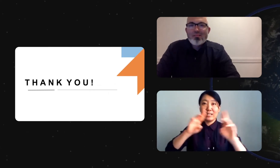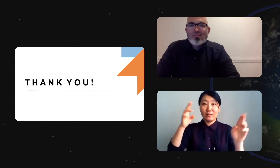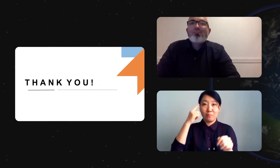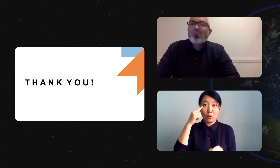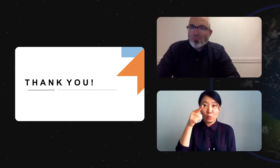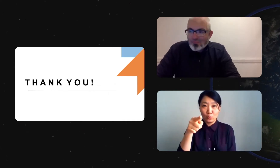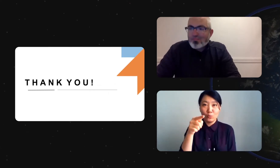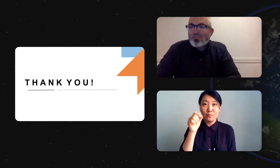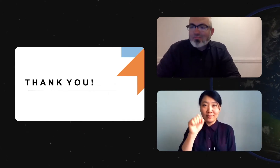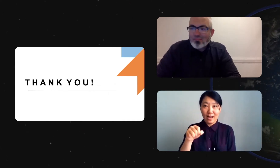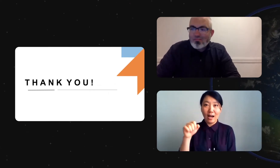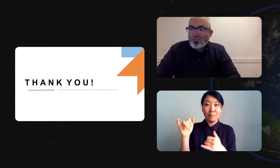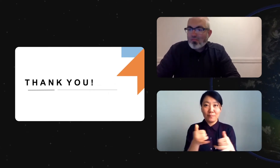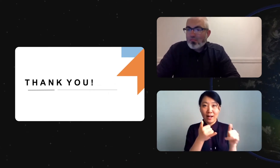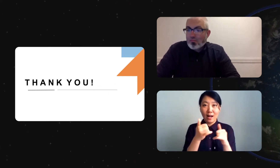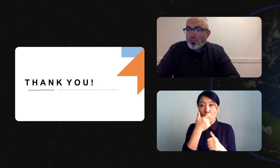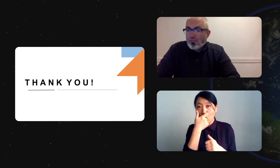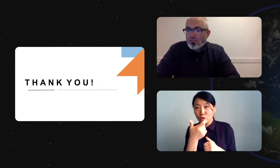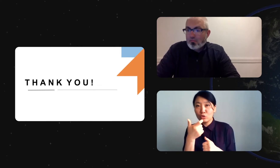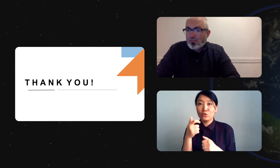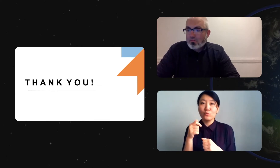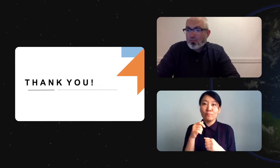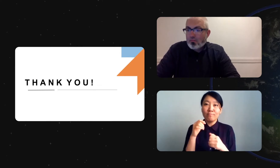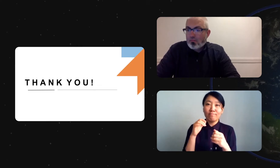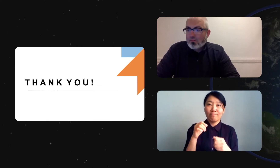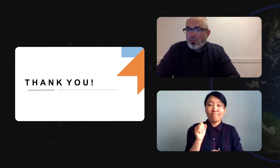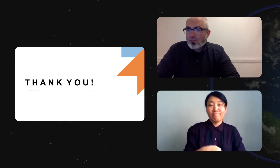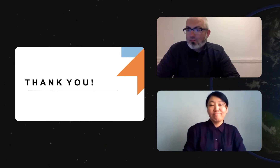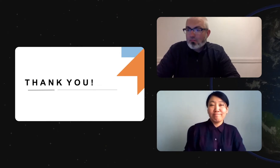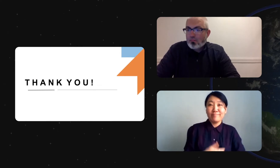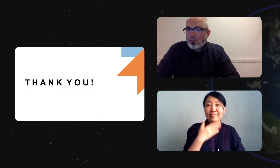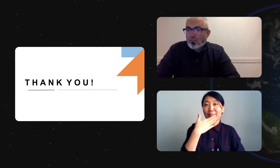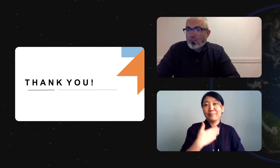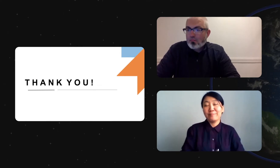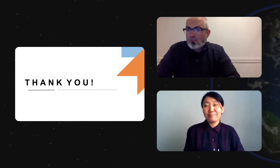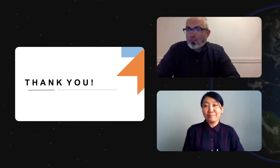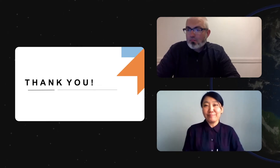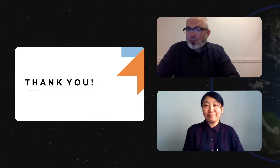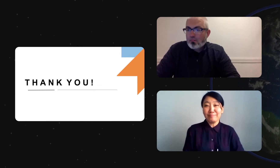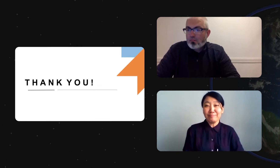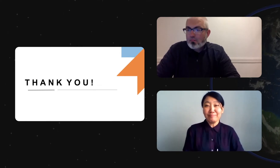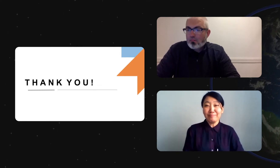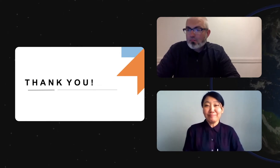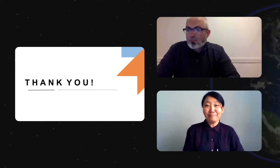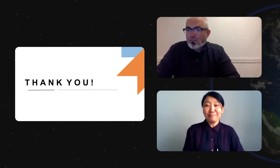After the webinar, this will be sent to you with a video that explains it.